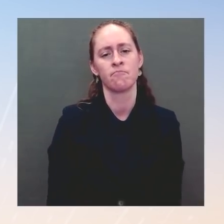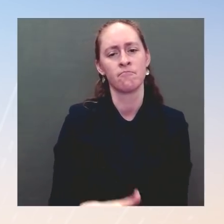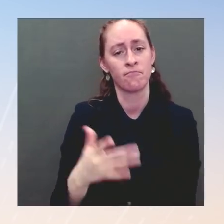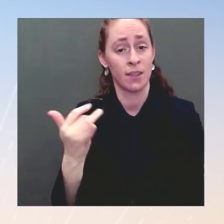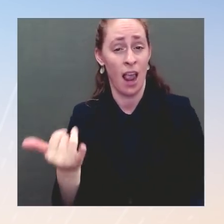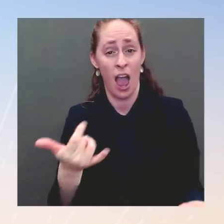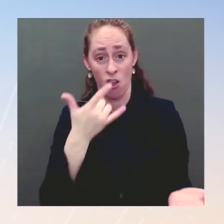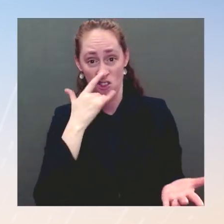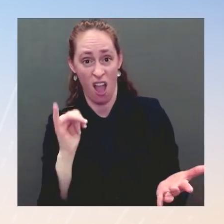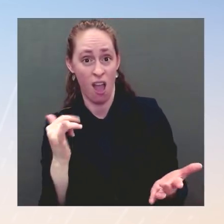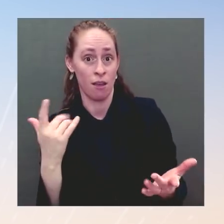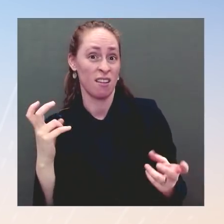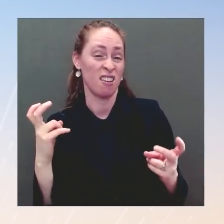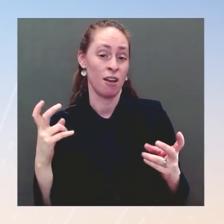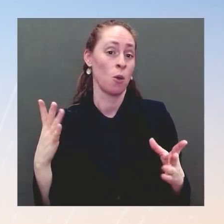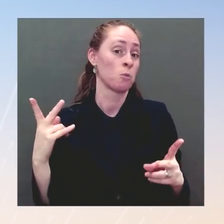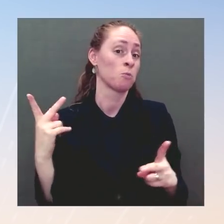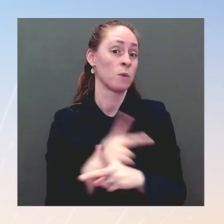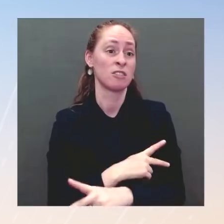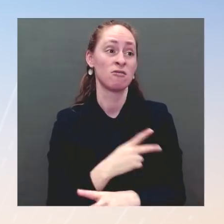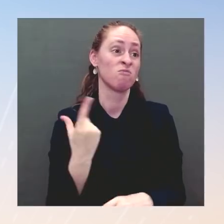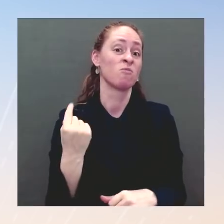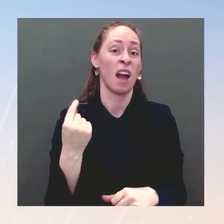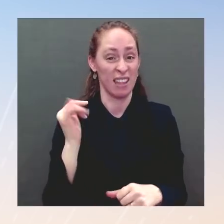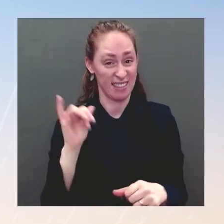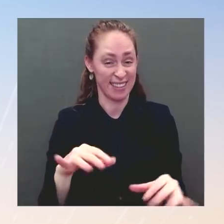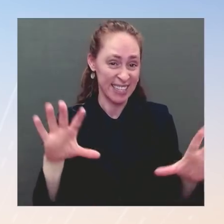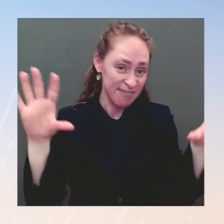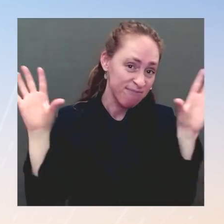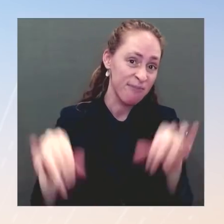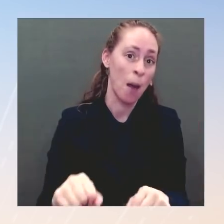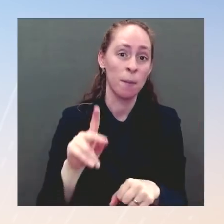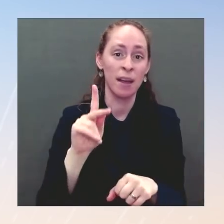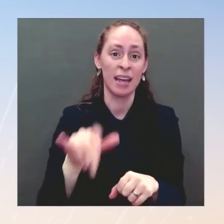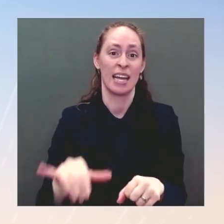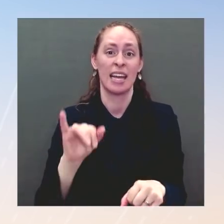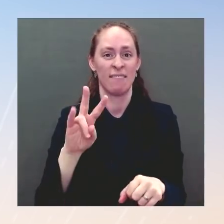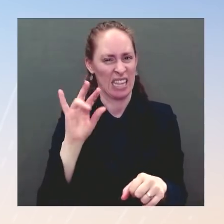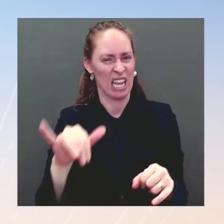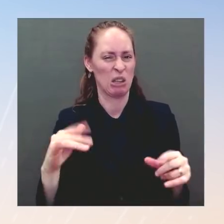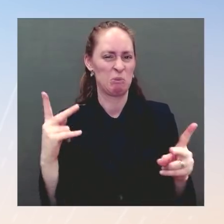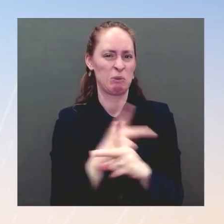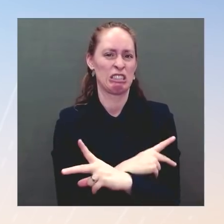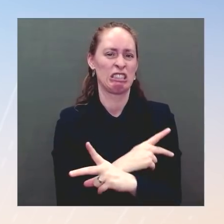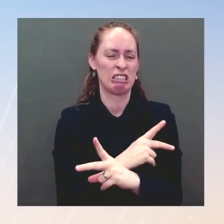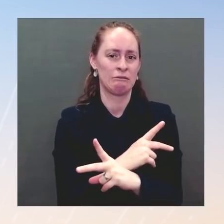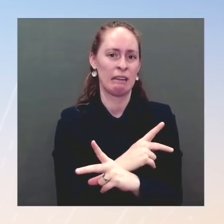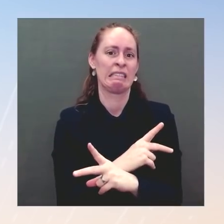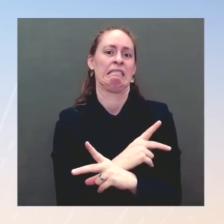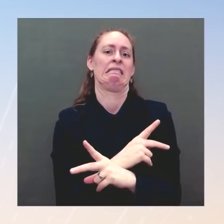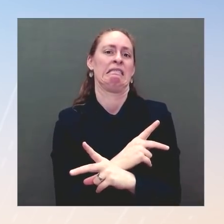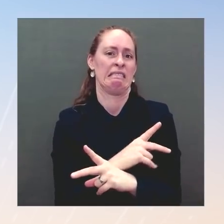there's a lot of things along the way. You've laid out all sorts of different sanctions that are being considered. Ms. Psaki: Yeah.